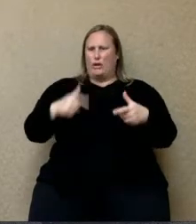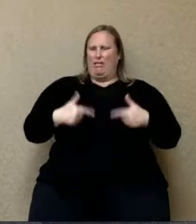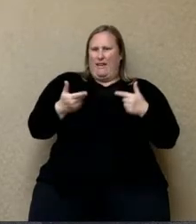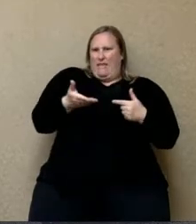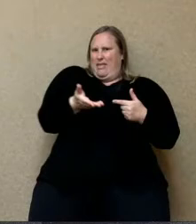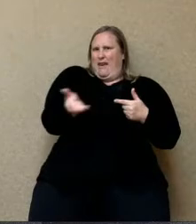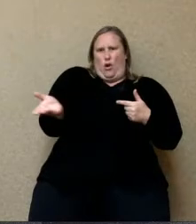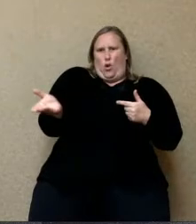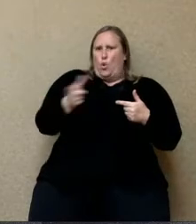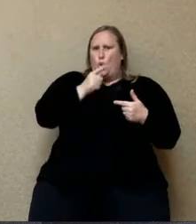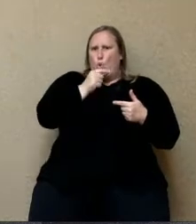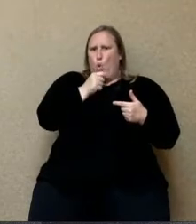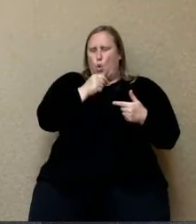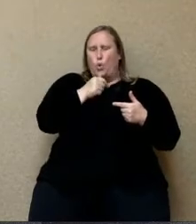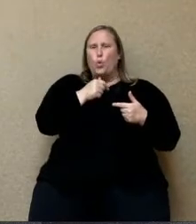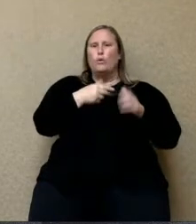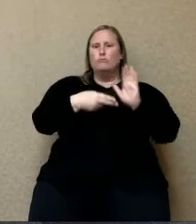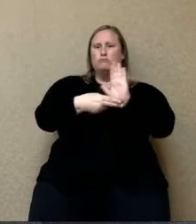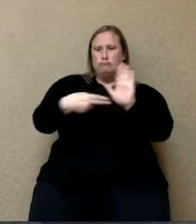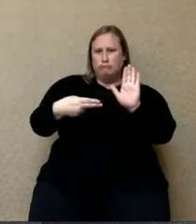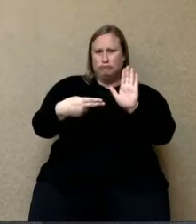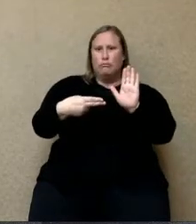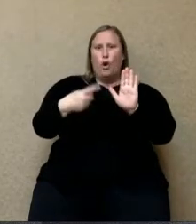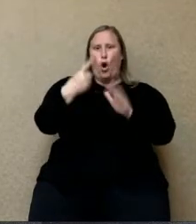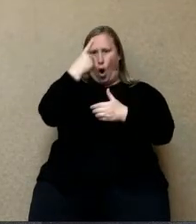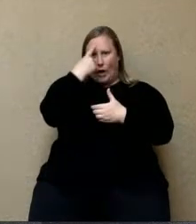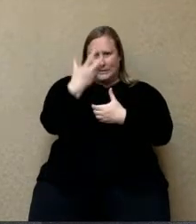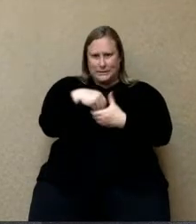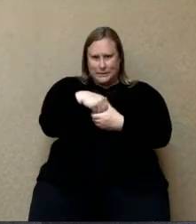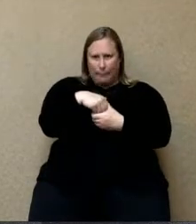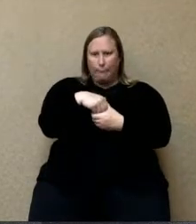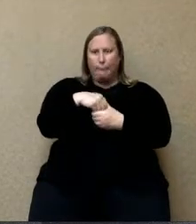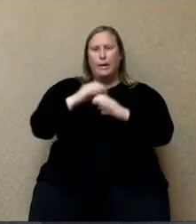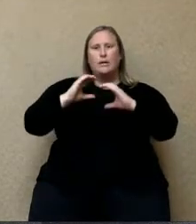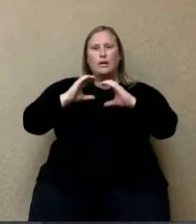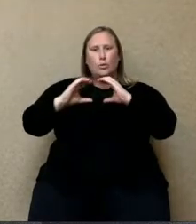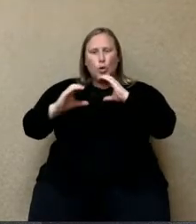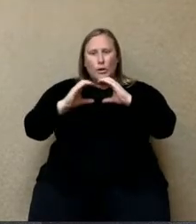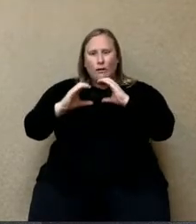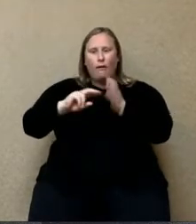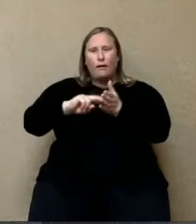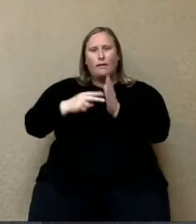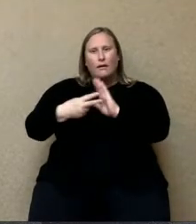And I wanted them to have a diagnosis of autism, communicative intent, sensory seekers that